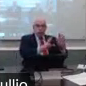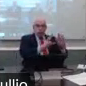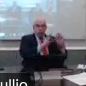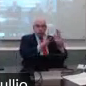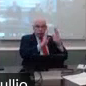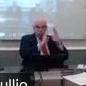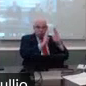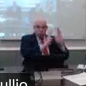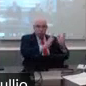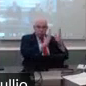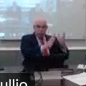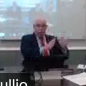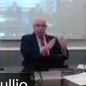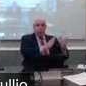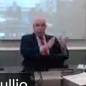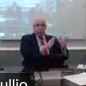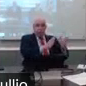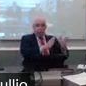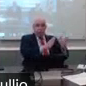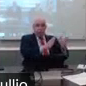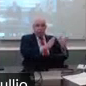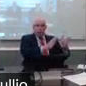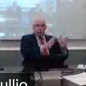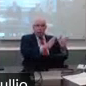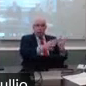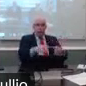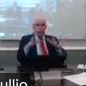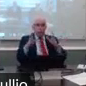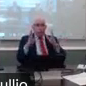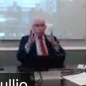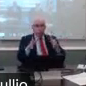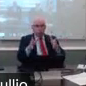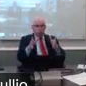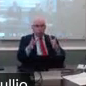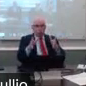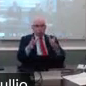Our more very defined that they have, they don't have a lot of latitude, just building code,